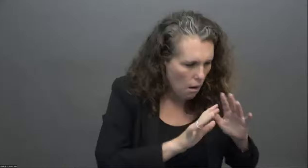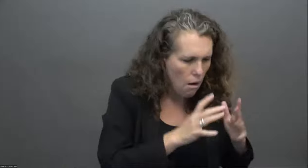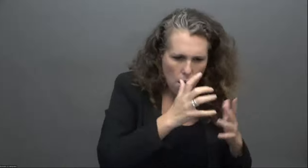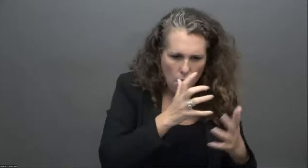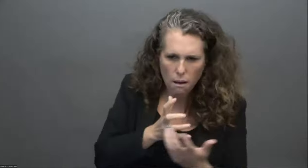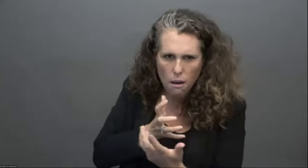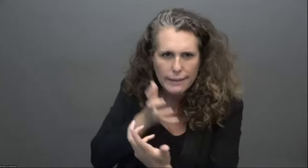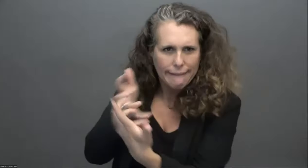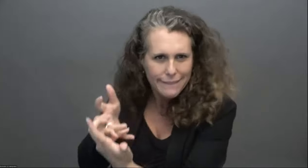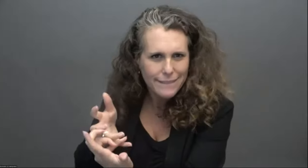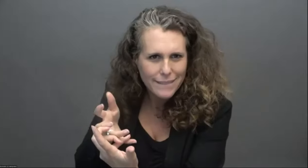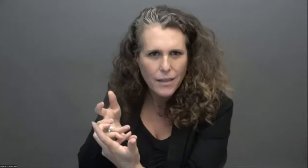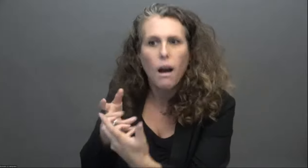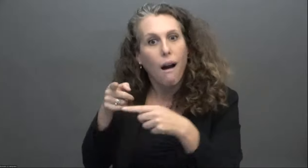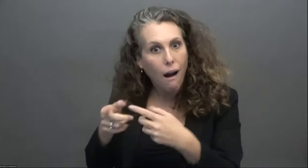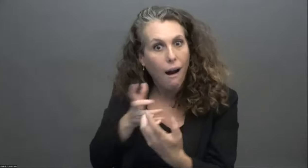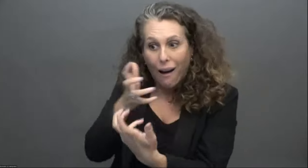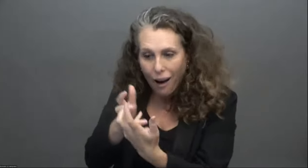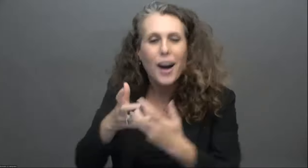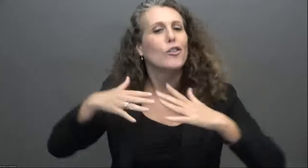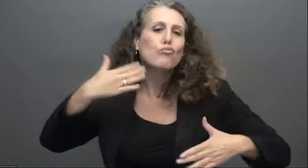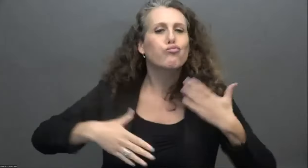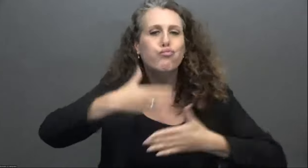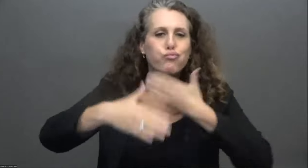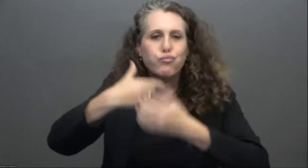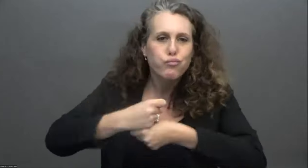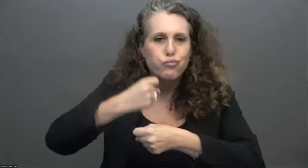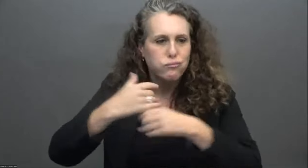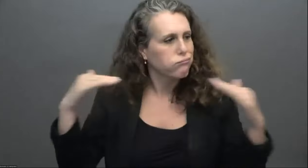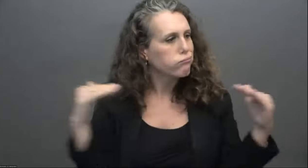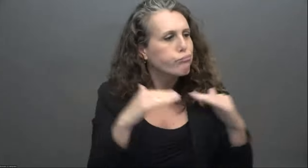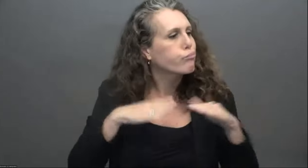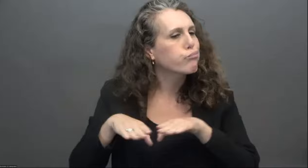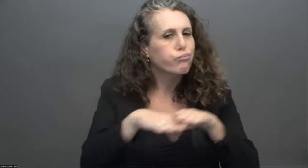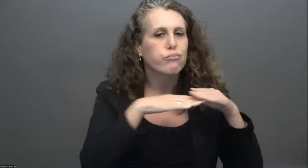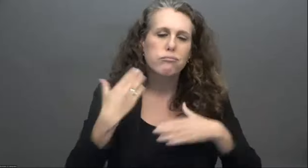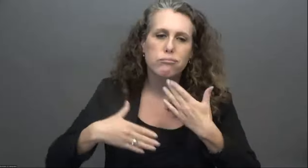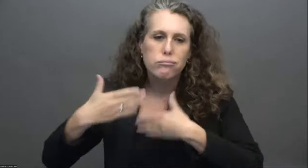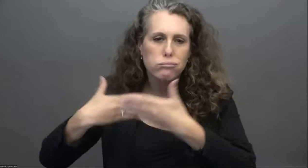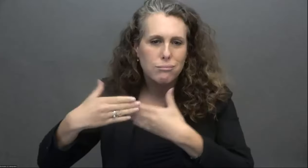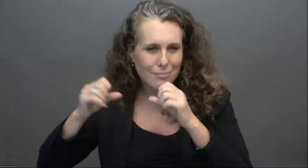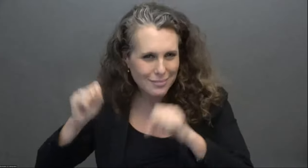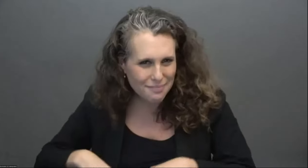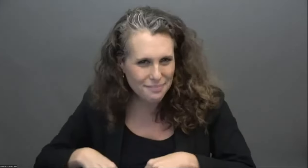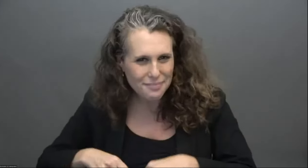16:47:14 They can perform on an equal basis with others, and organizations or companies